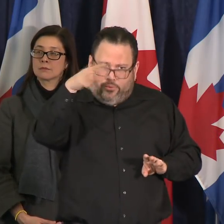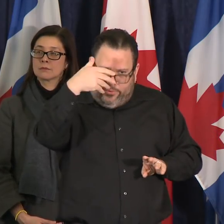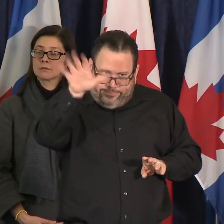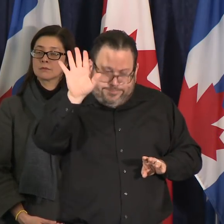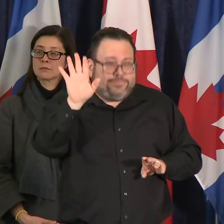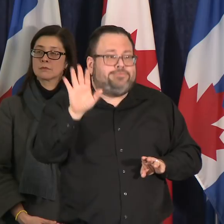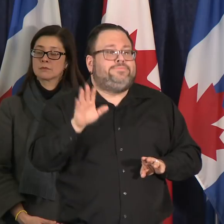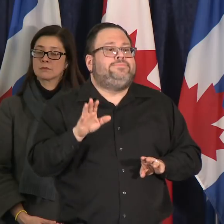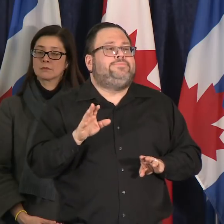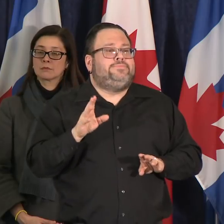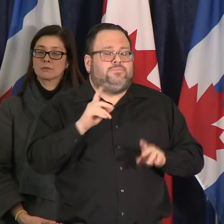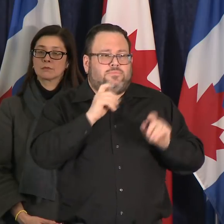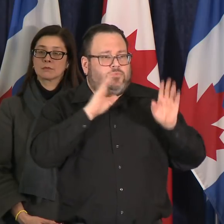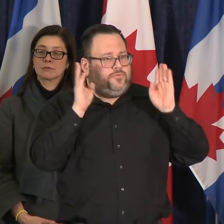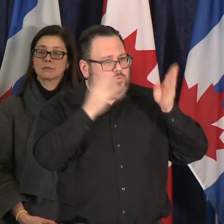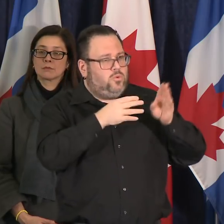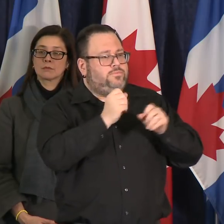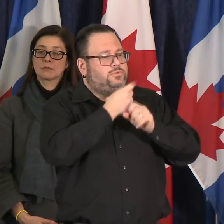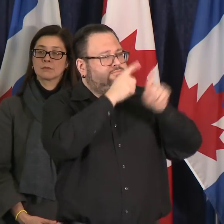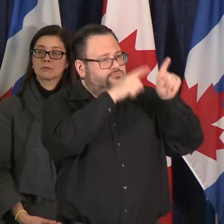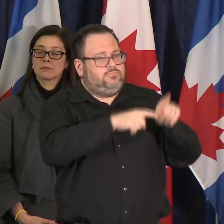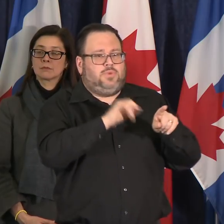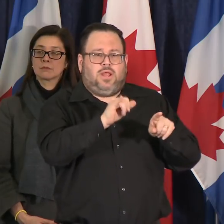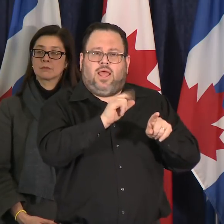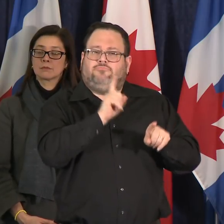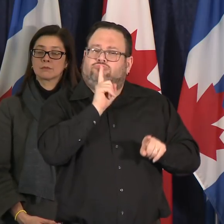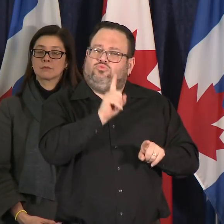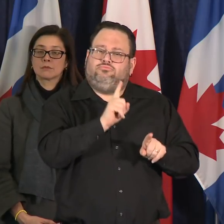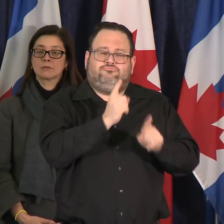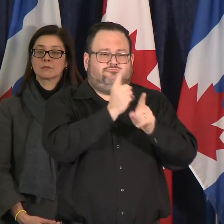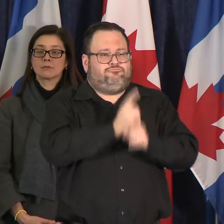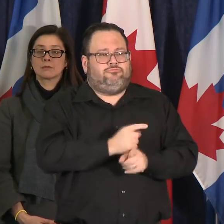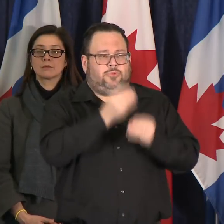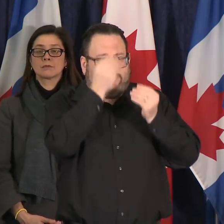information being provided by dr. Davila in the city on the website do you know